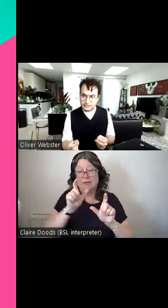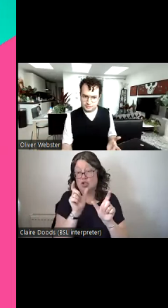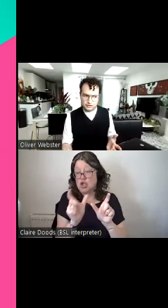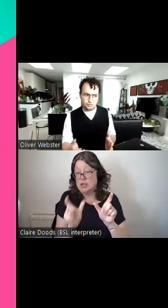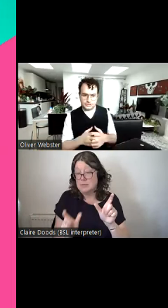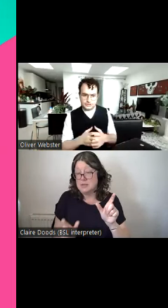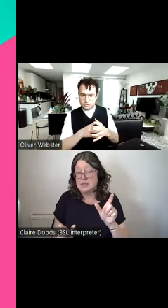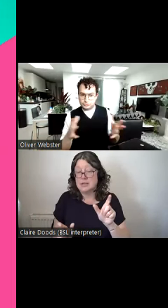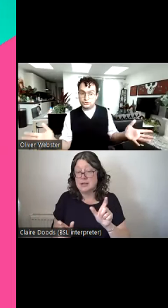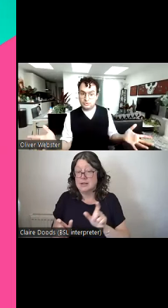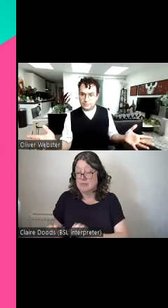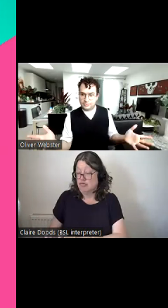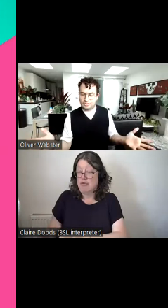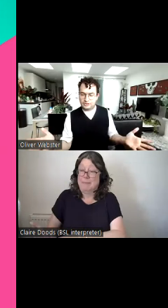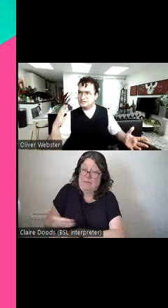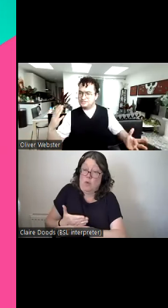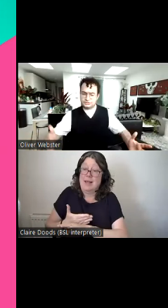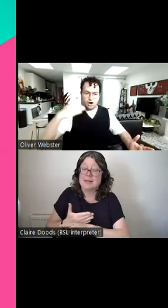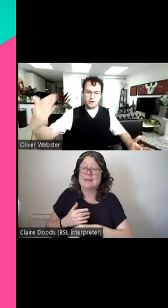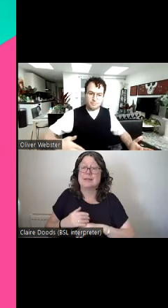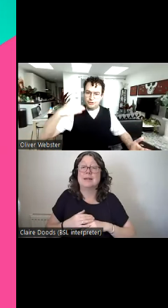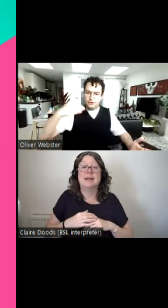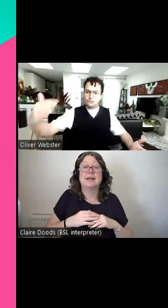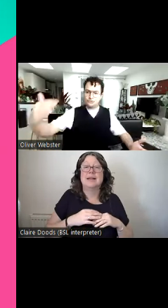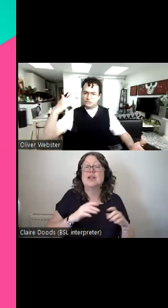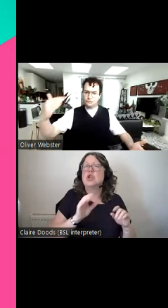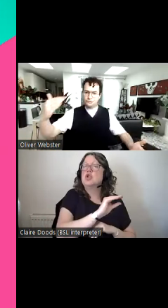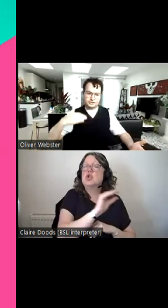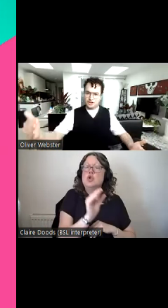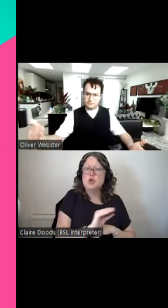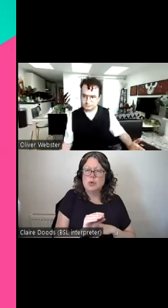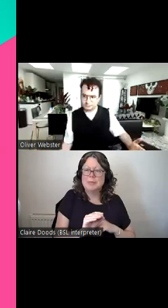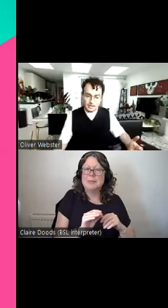It's not the norm yet. When you've got a Zoom webinar, you can't upload that glossary of terms.